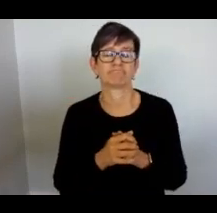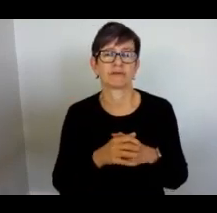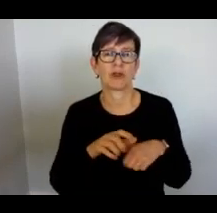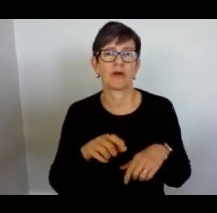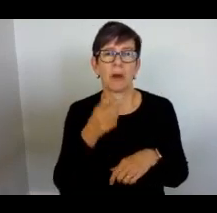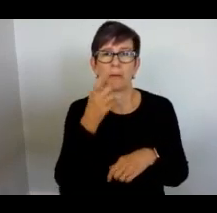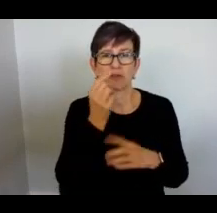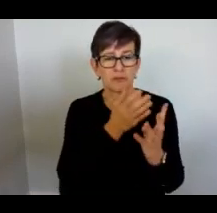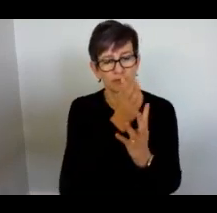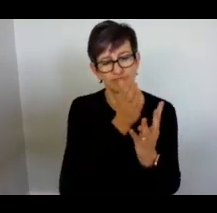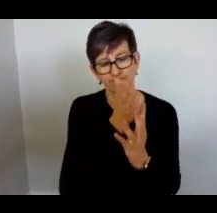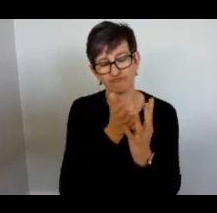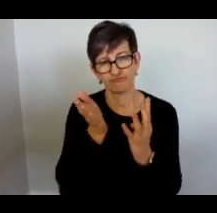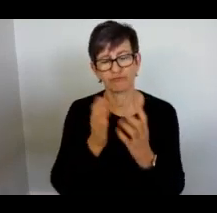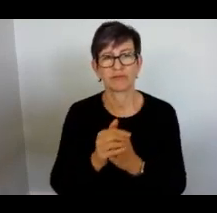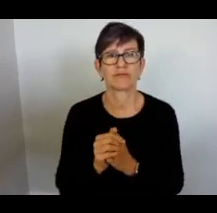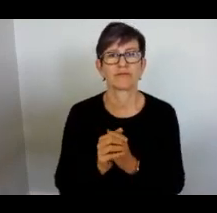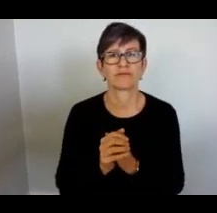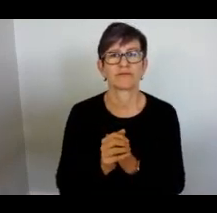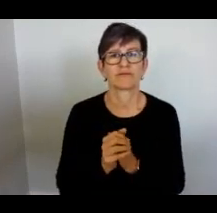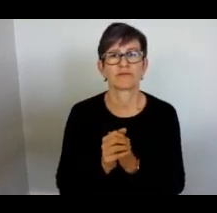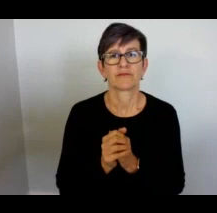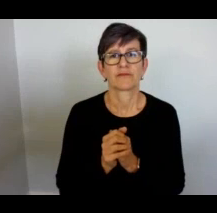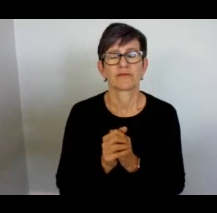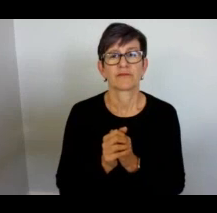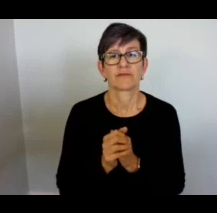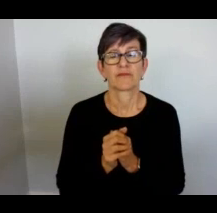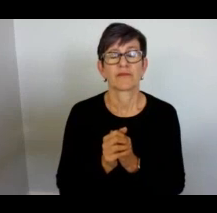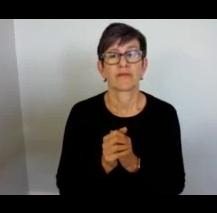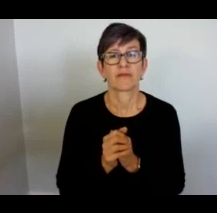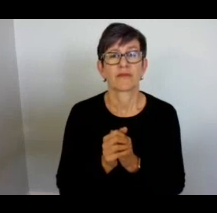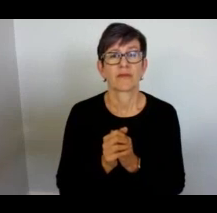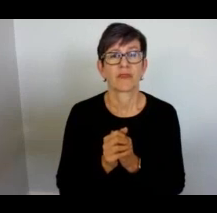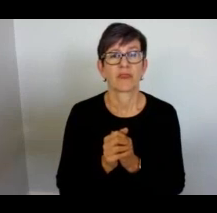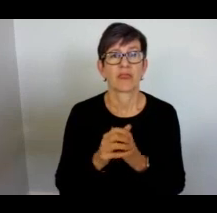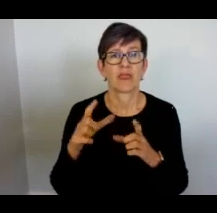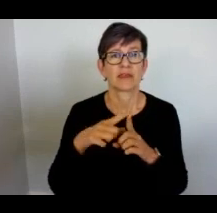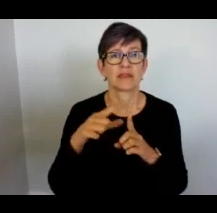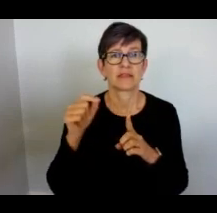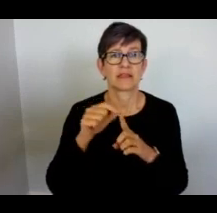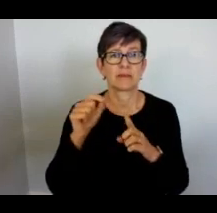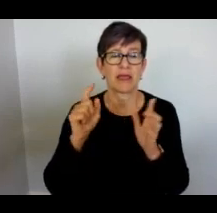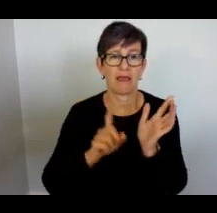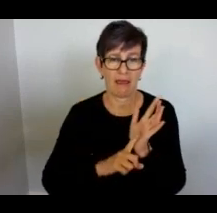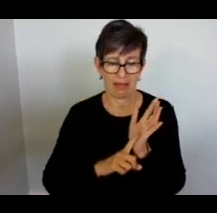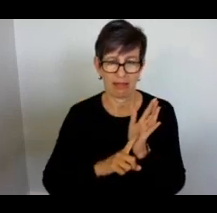When dealing with the referral the DCPL makes an independent decision around whether to apply